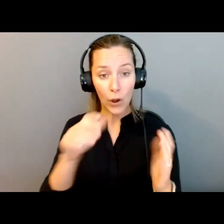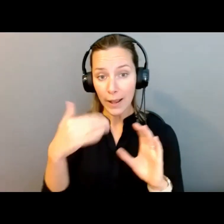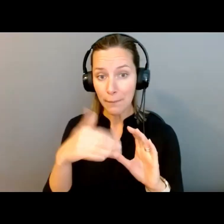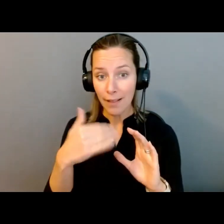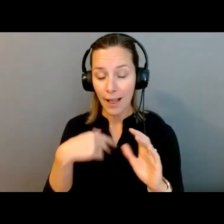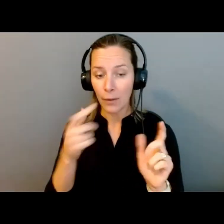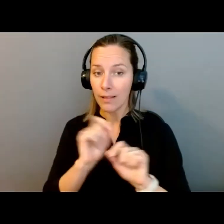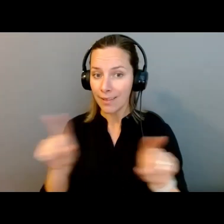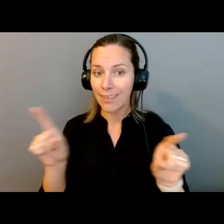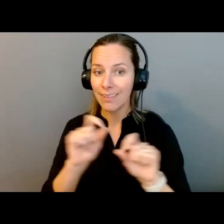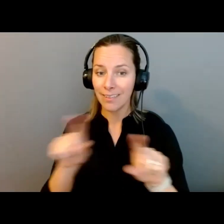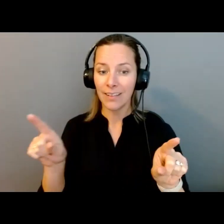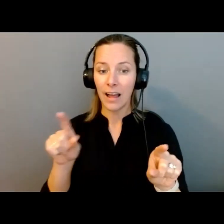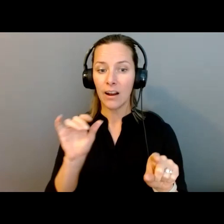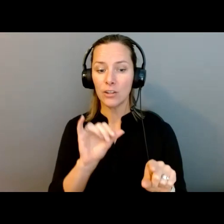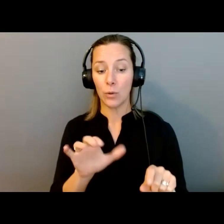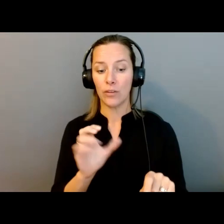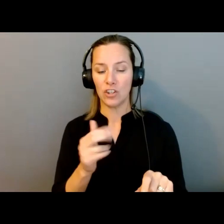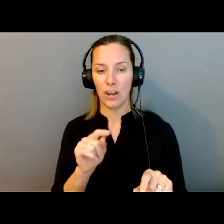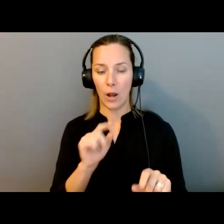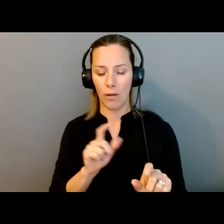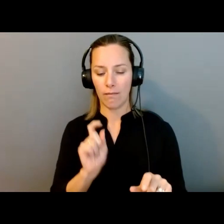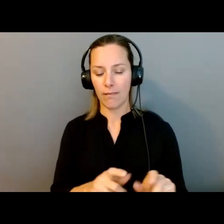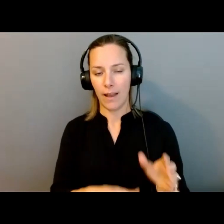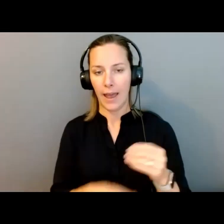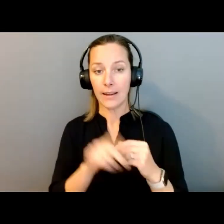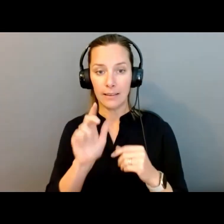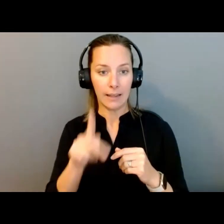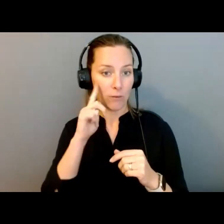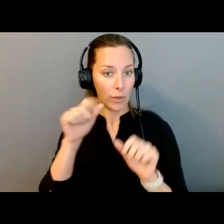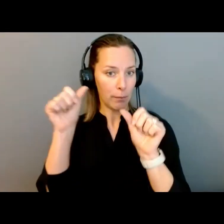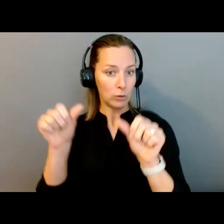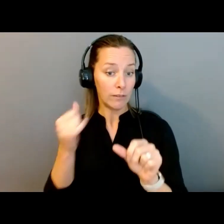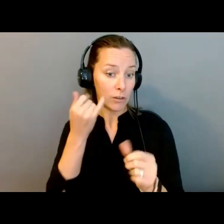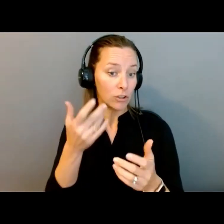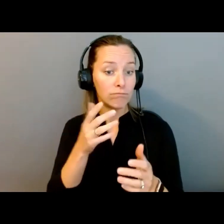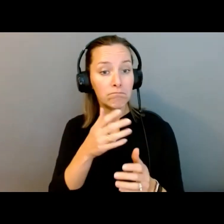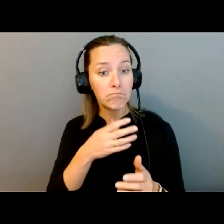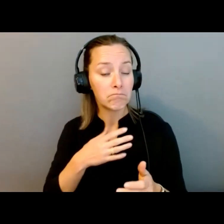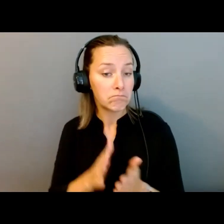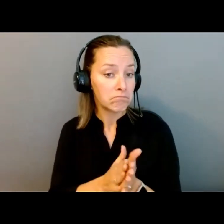link to the poster in the chat if you would like to register for that event as well.